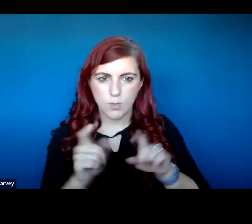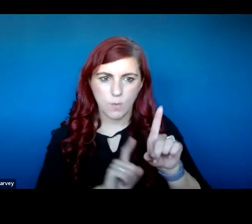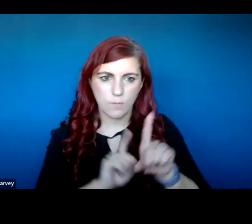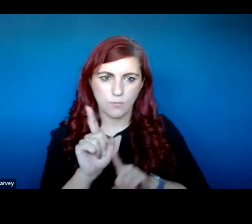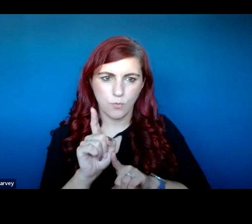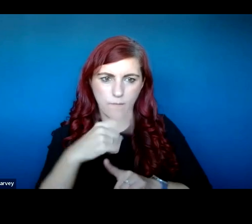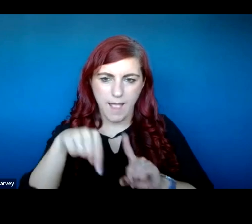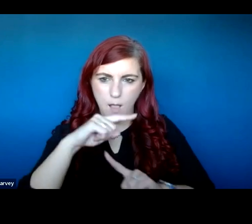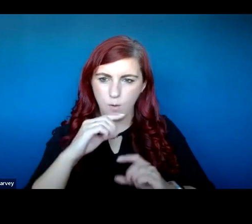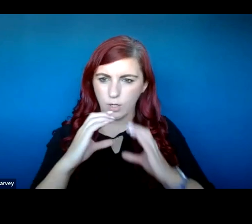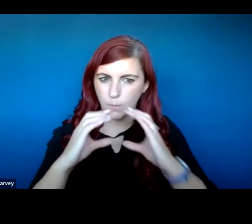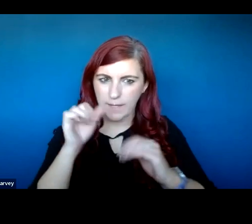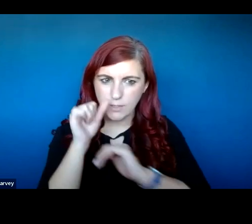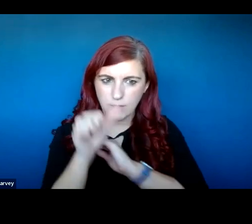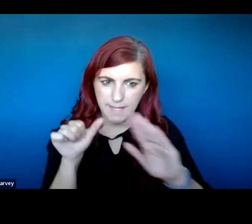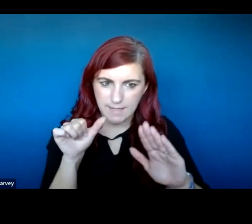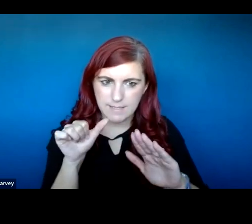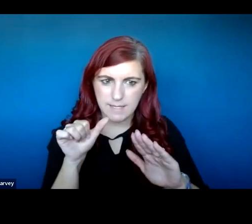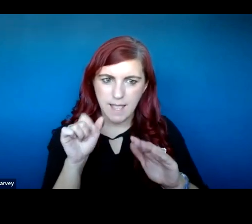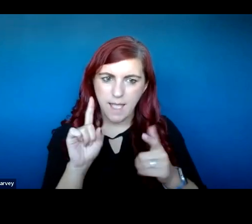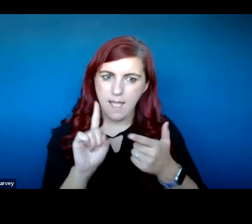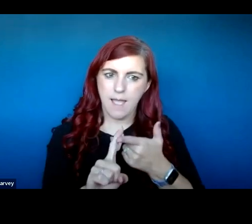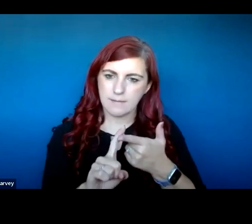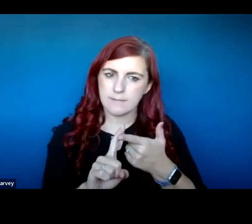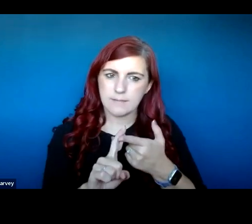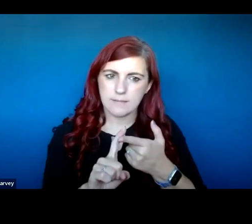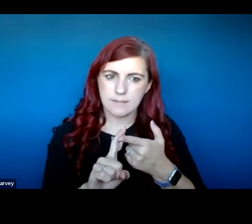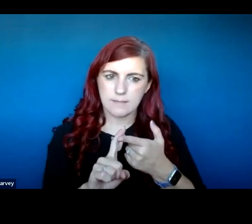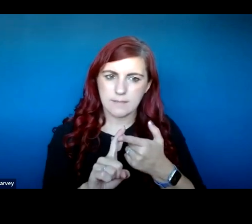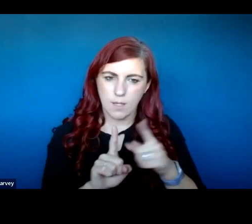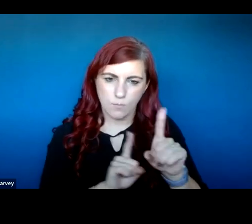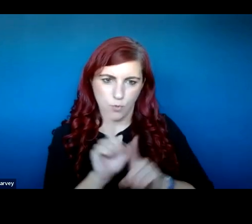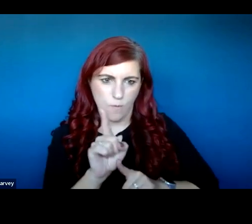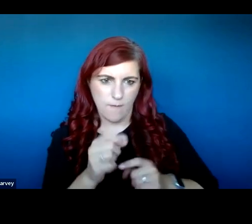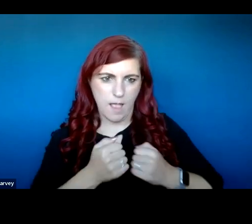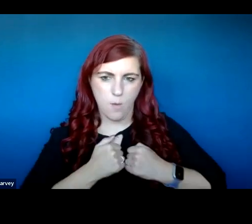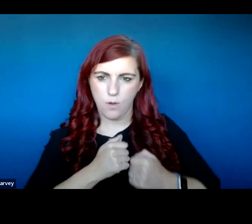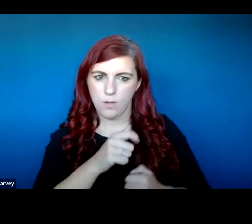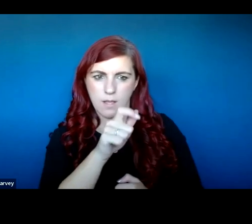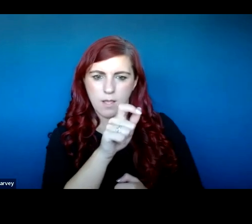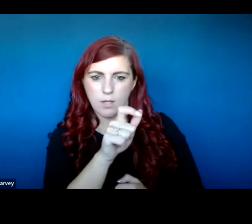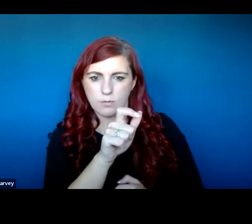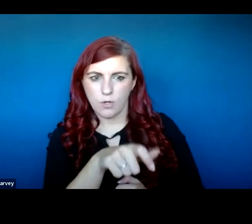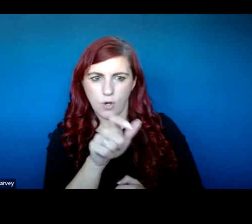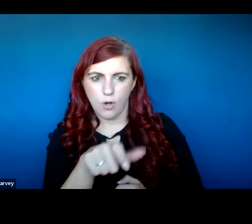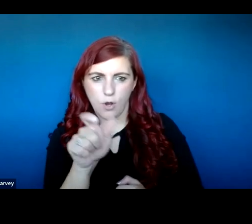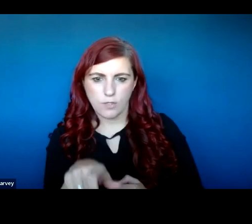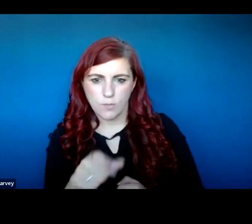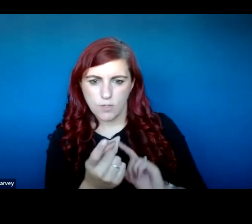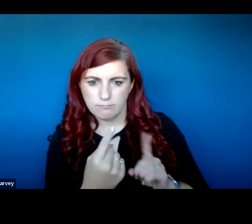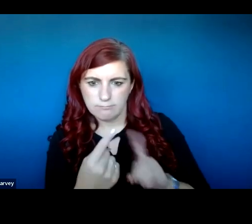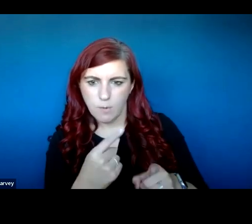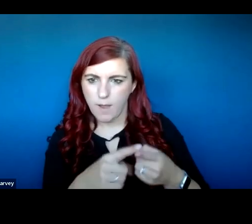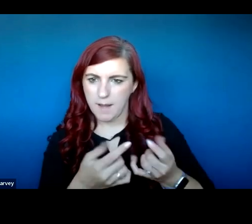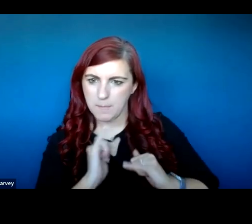communication skills and our customers -- we can talk to our customers as well to